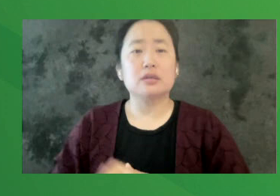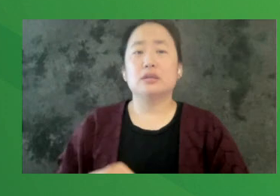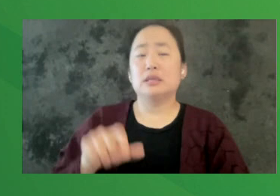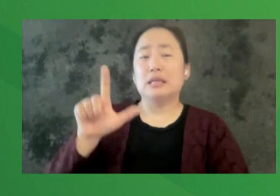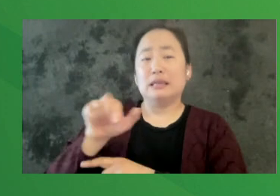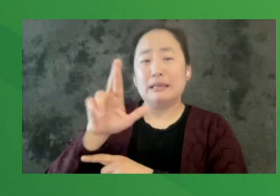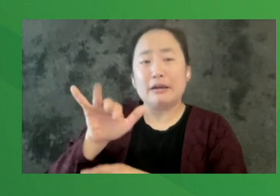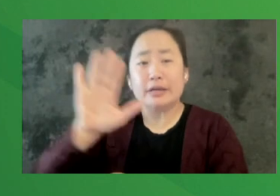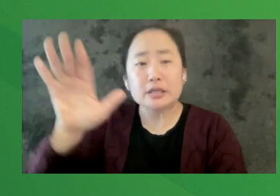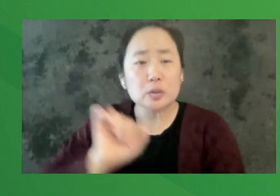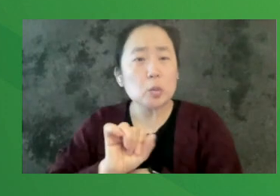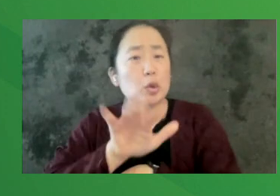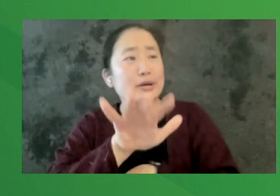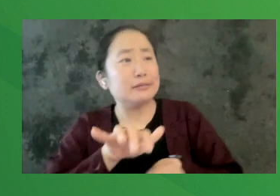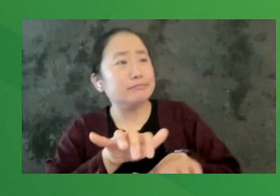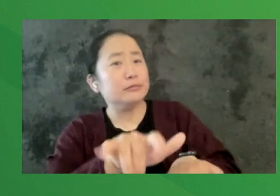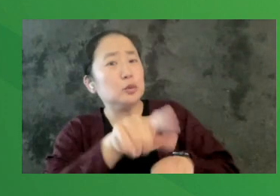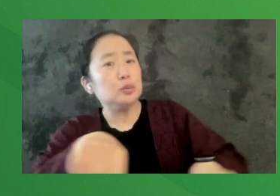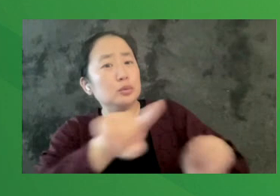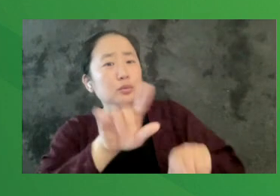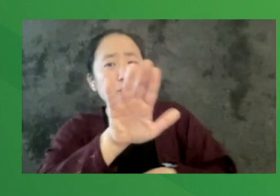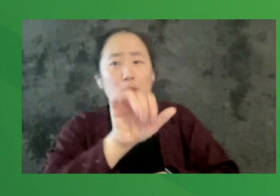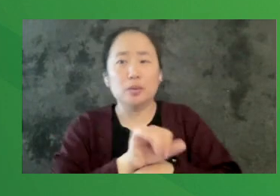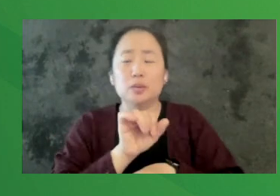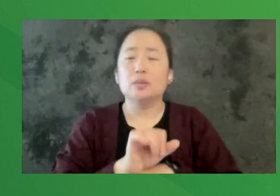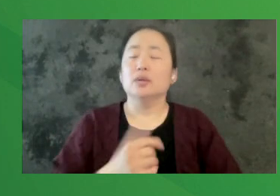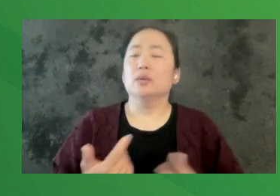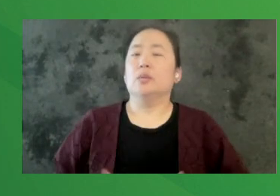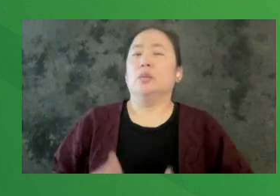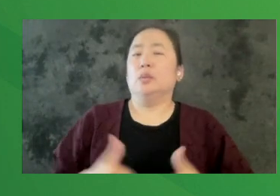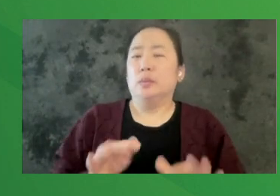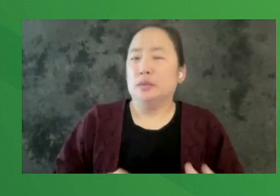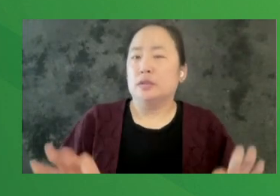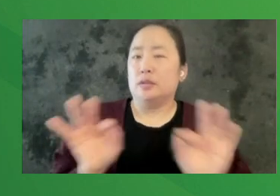is so integrated into the work that the field of environmental ed is doing and that's why